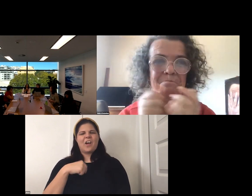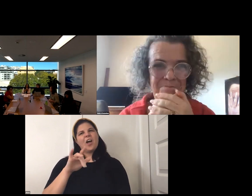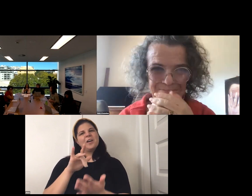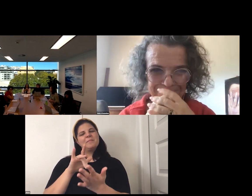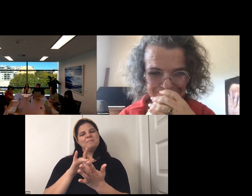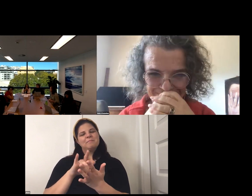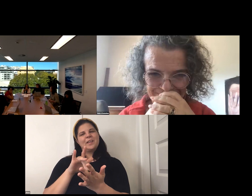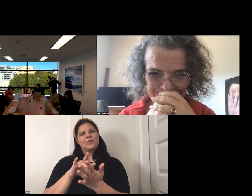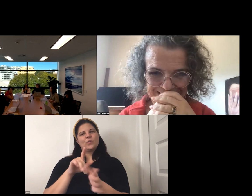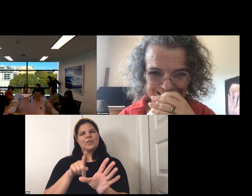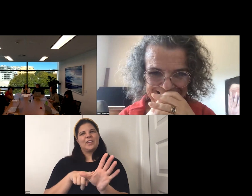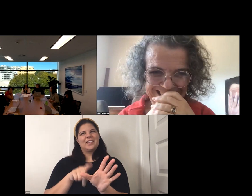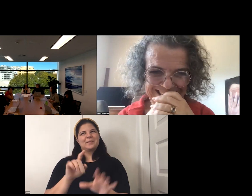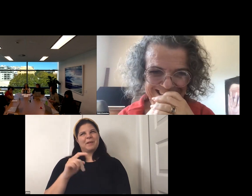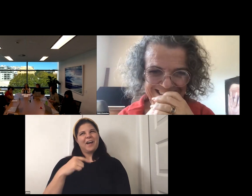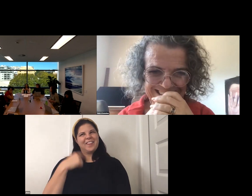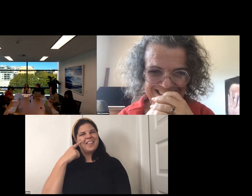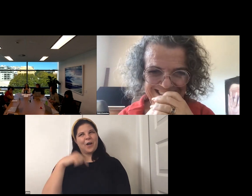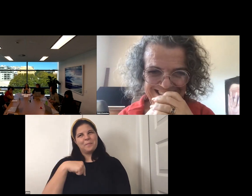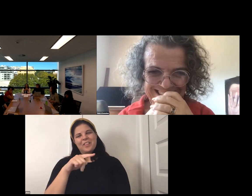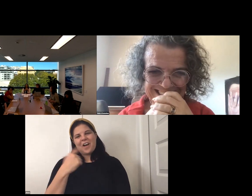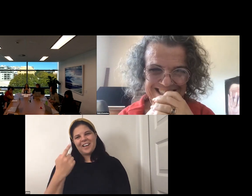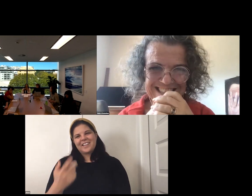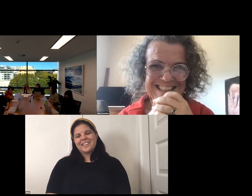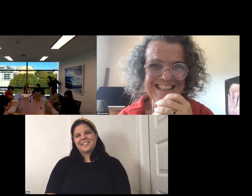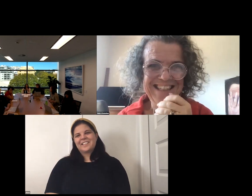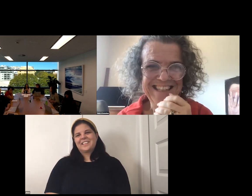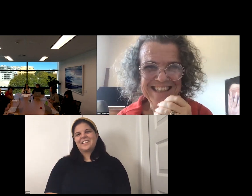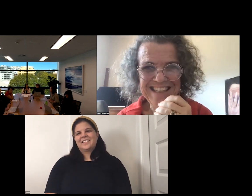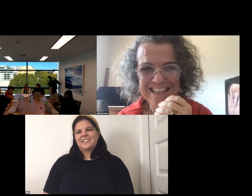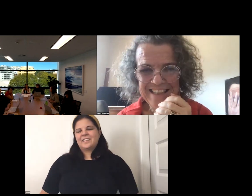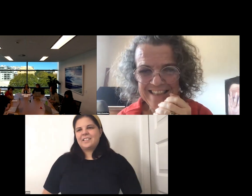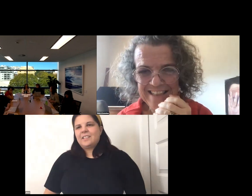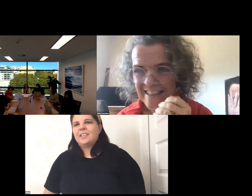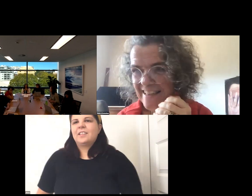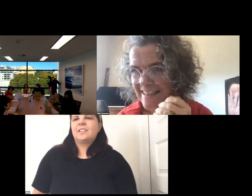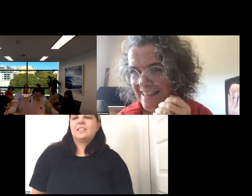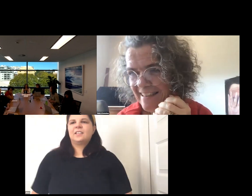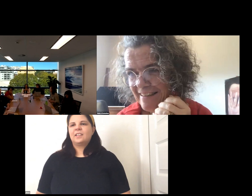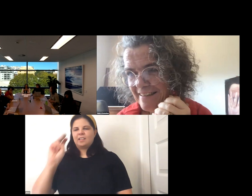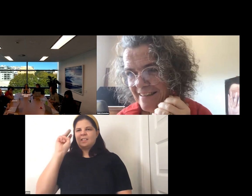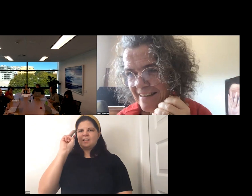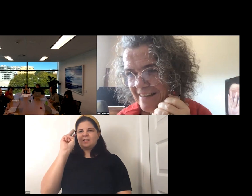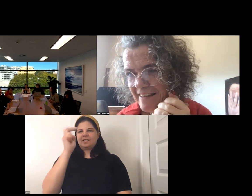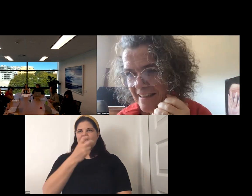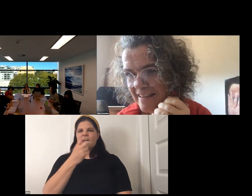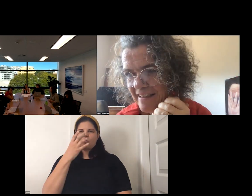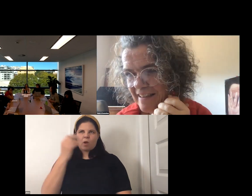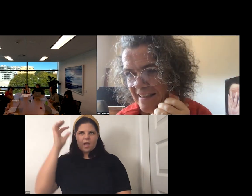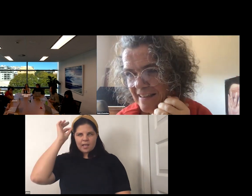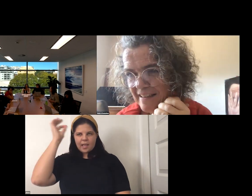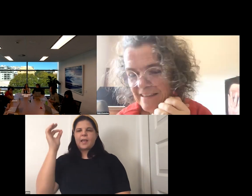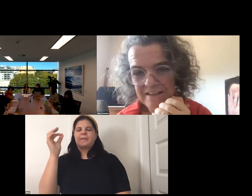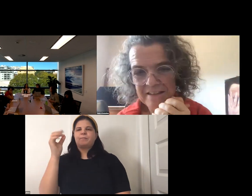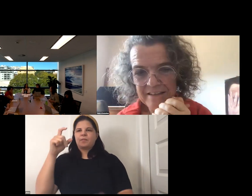I'd be lying though, dark brown hair, I'm wearing glasses and I have a mole right on